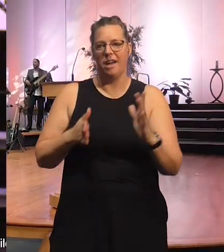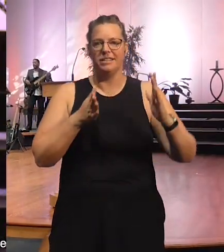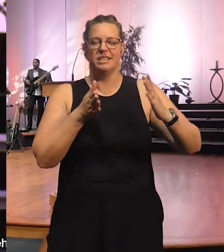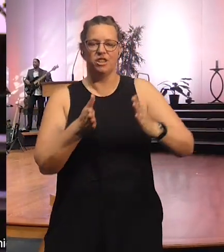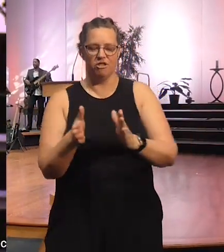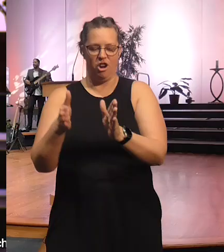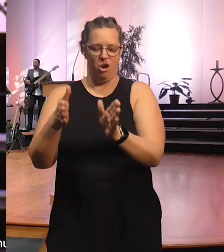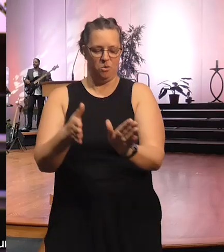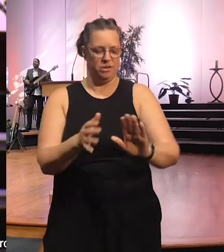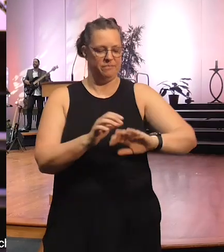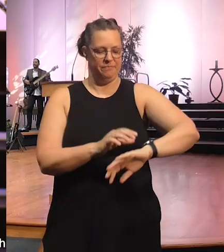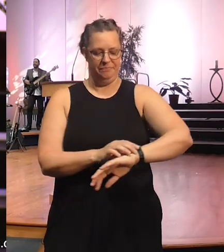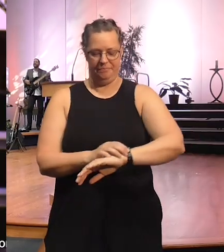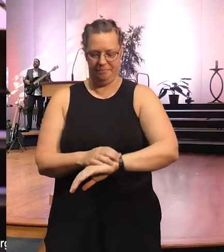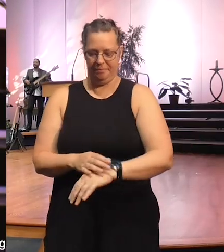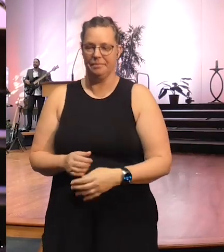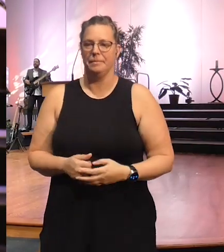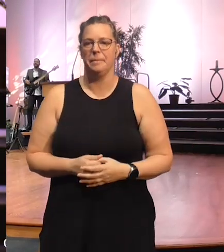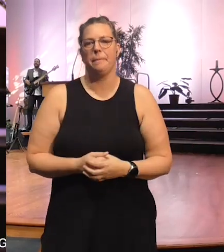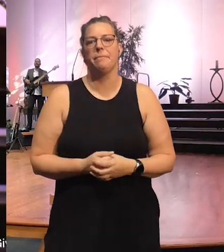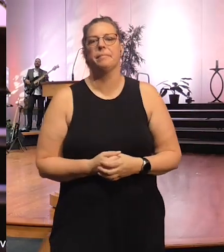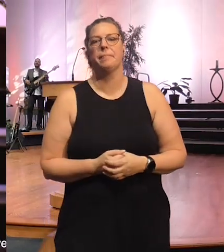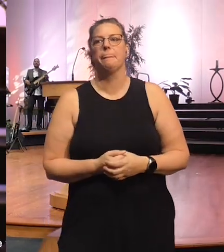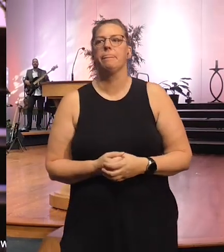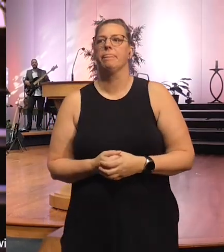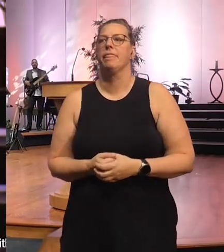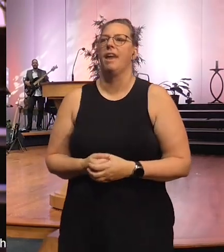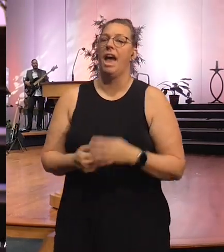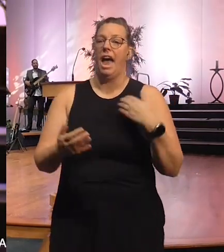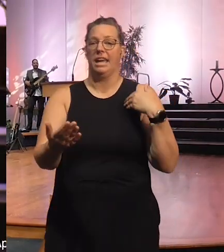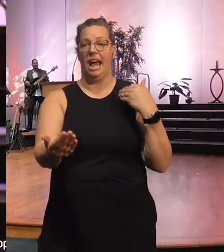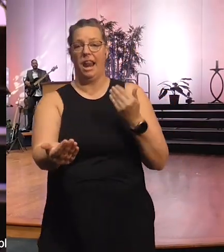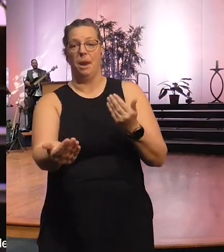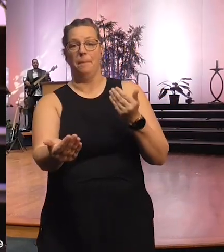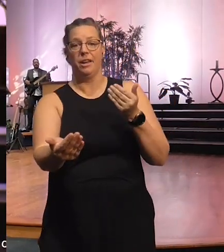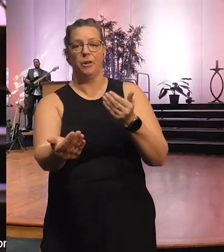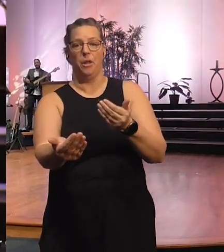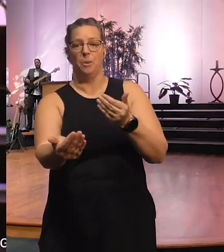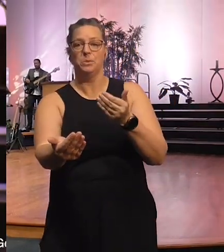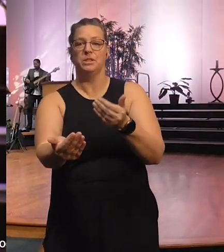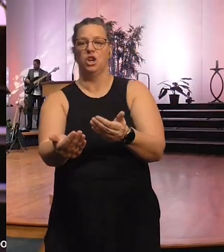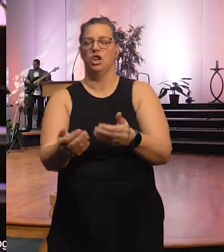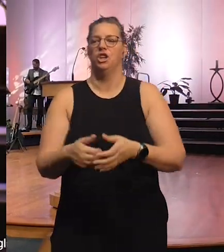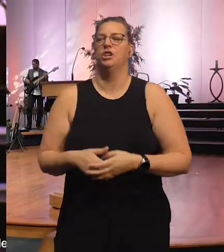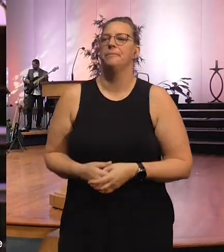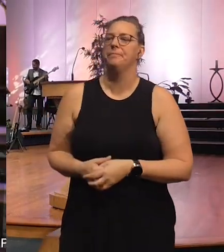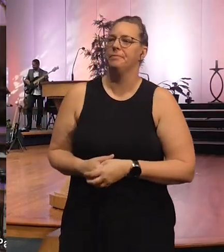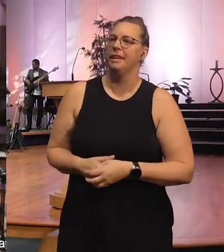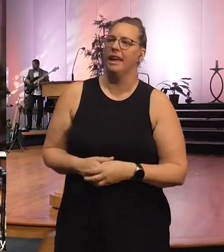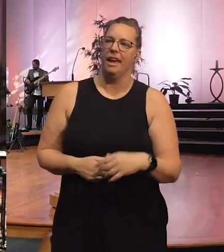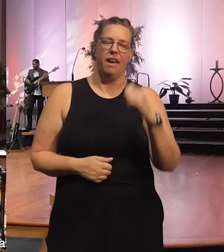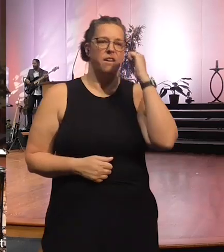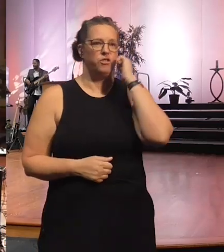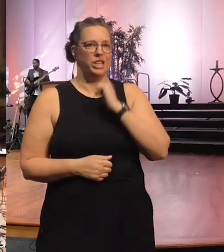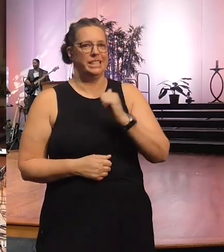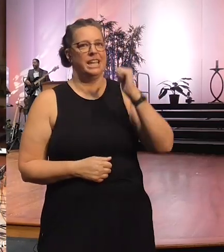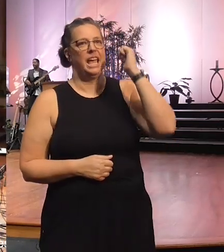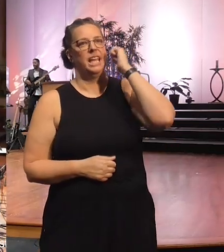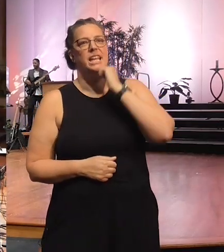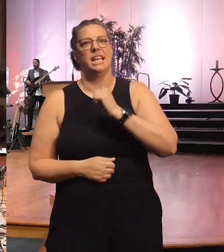round I get a little bit Clos every day is